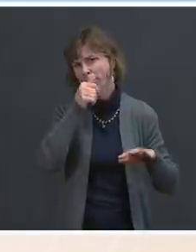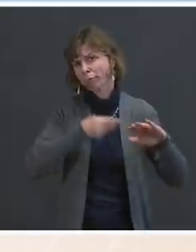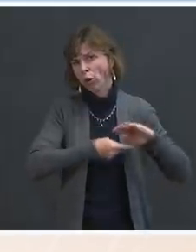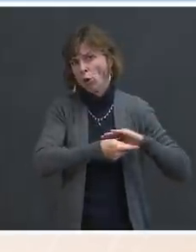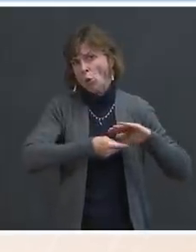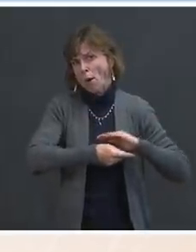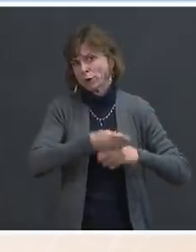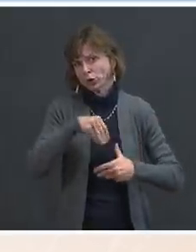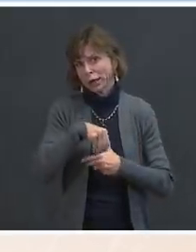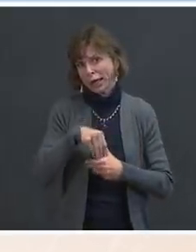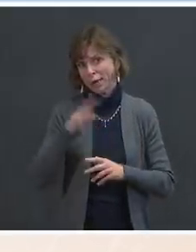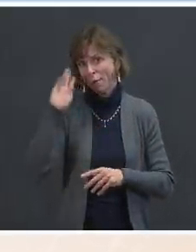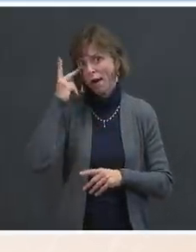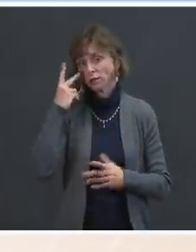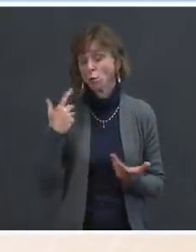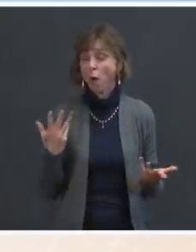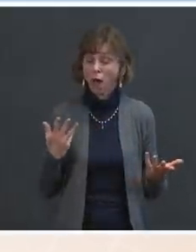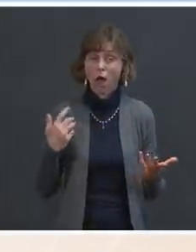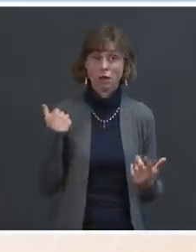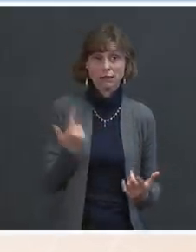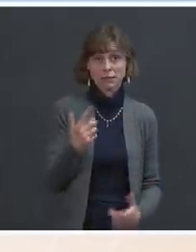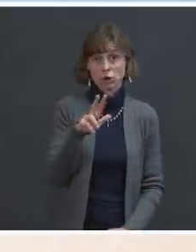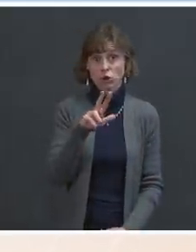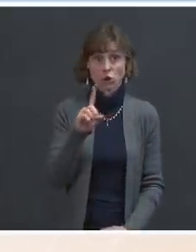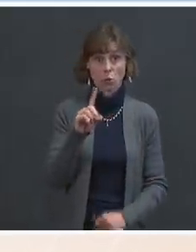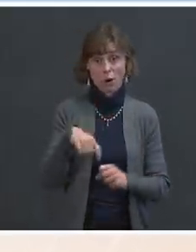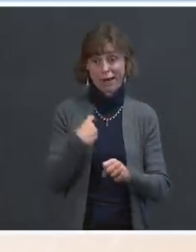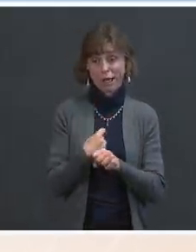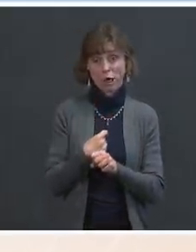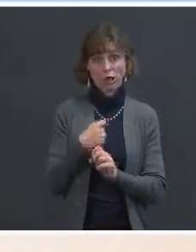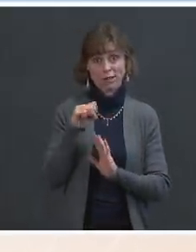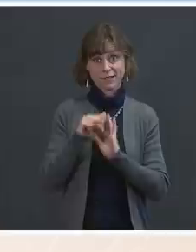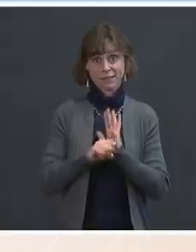and 31 years of the State Department has taught me this -- is: We do end-use monitoring. Right?